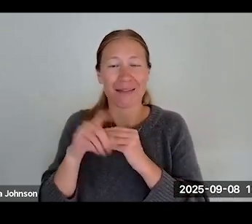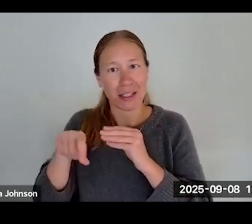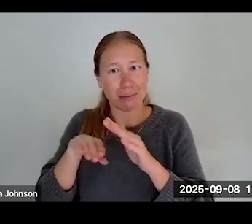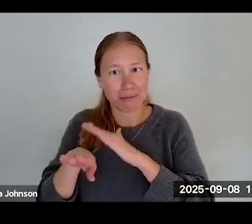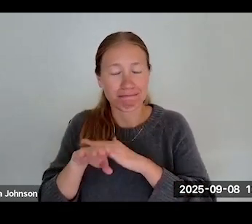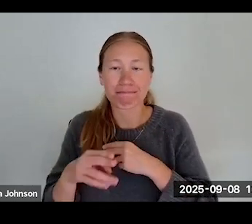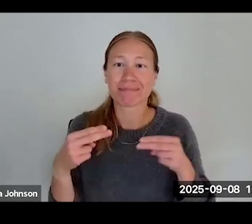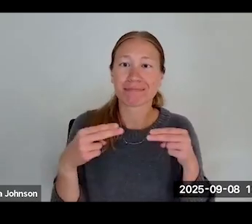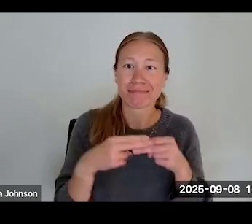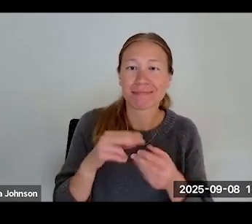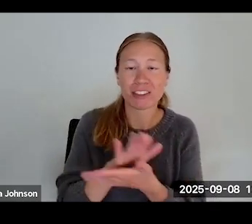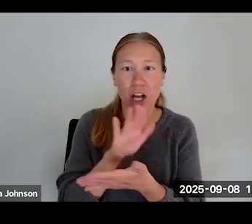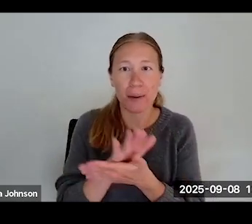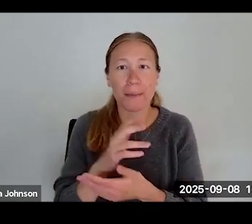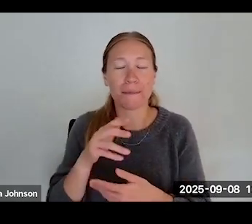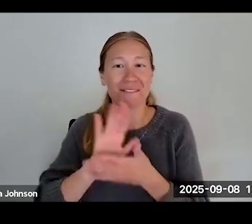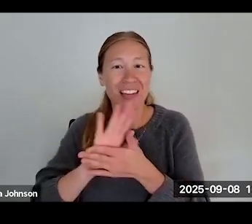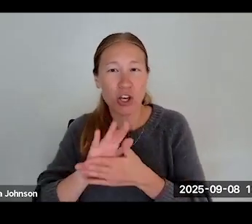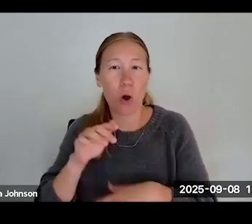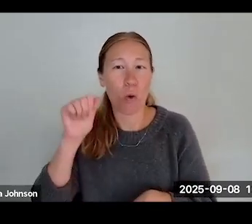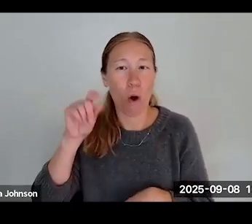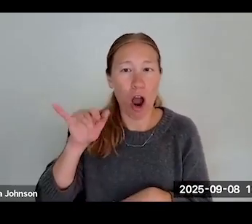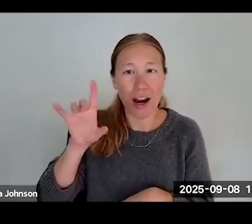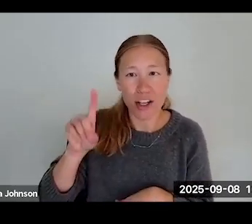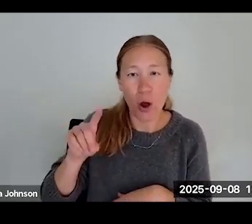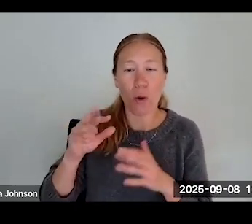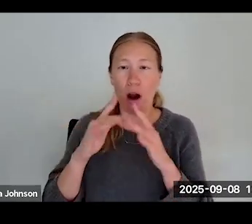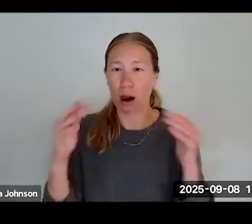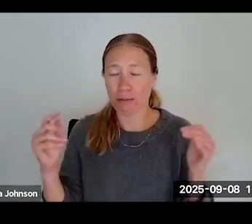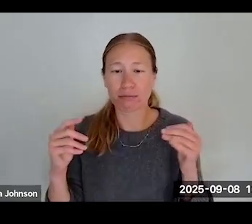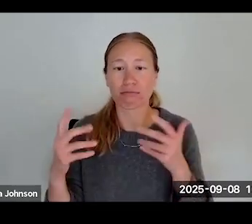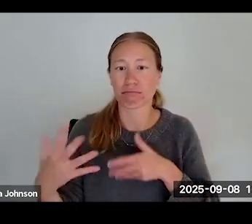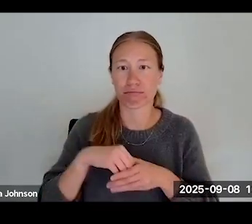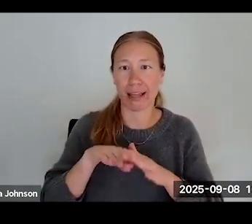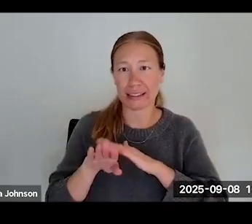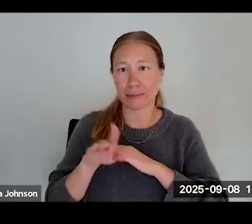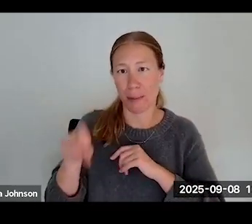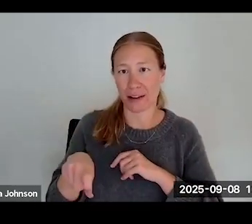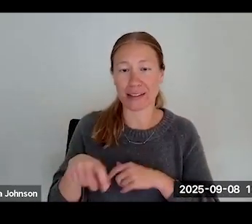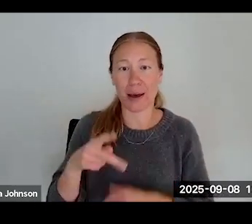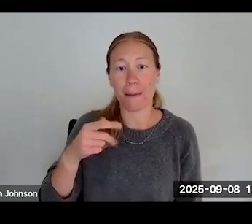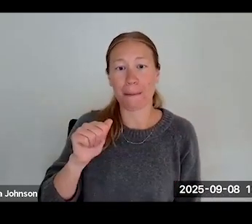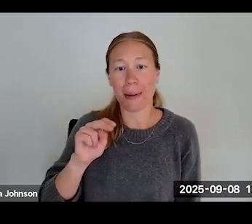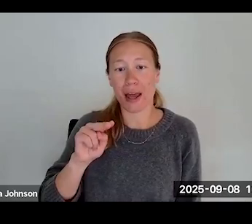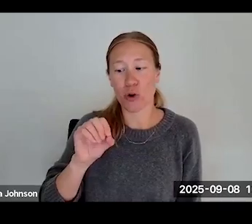video and audio content, et cetera. Panorama is a new tool that was launched in 2025